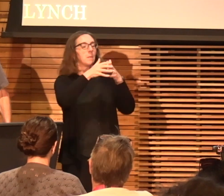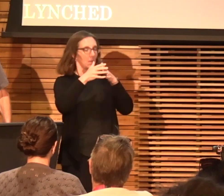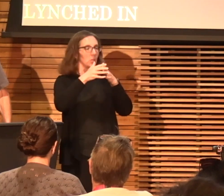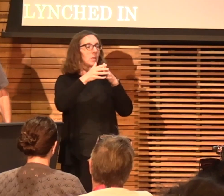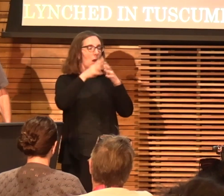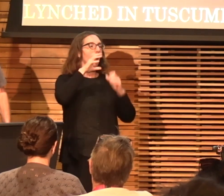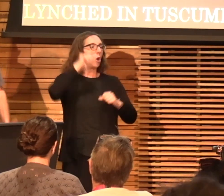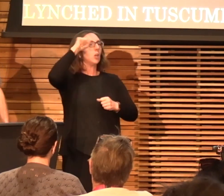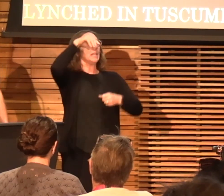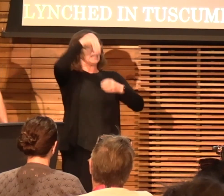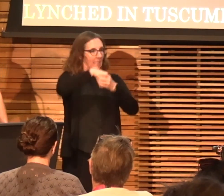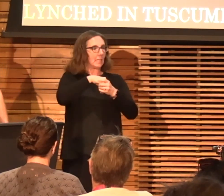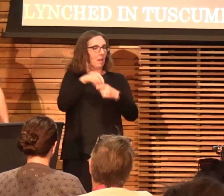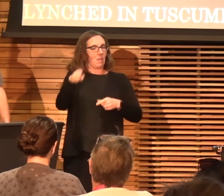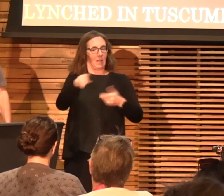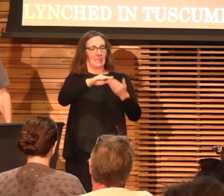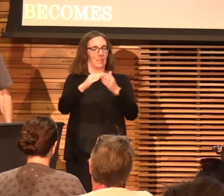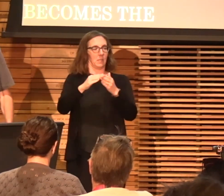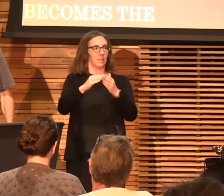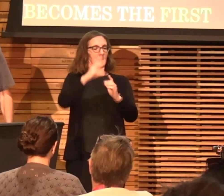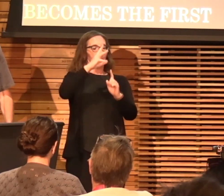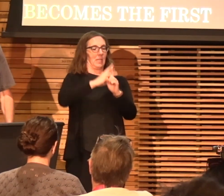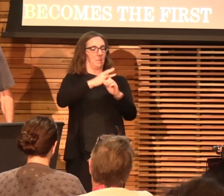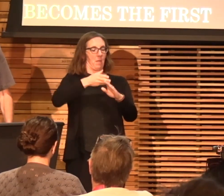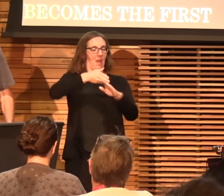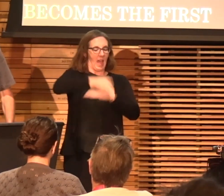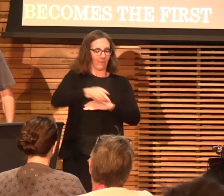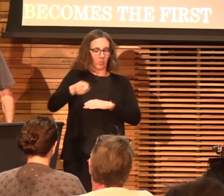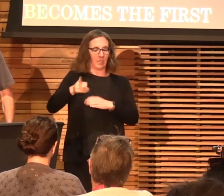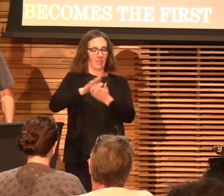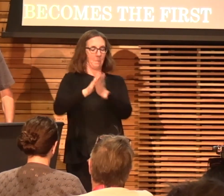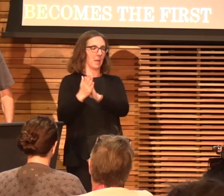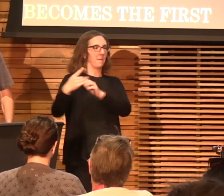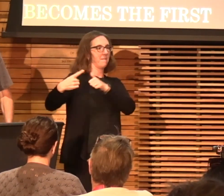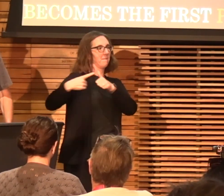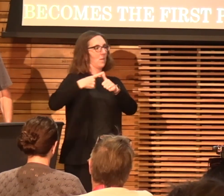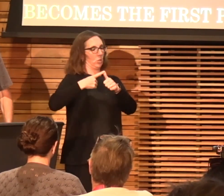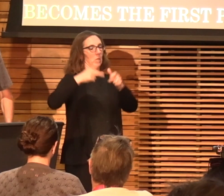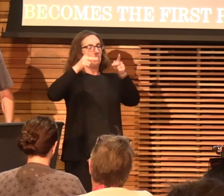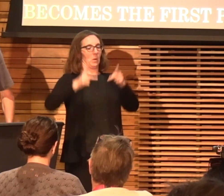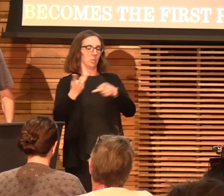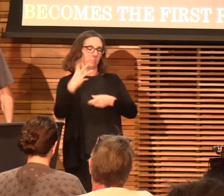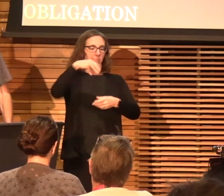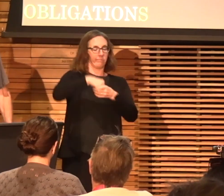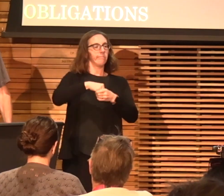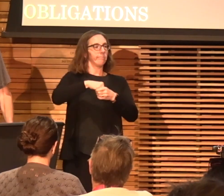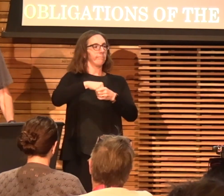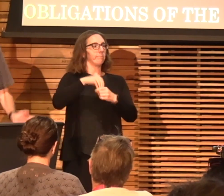six months after he becomes the first person to take the obligations to the Klan.